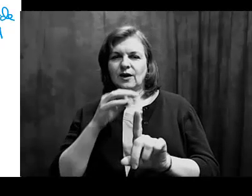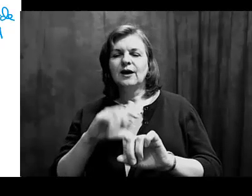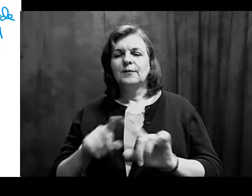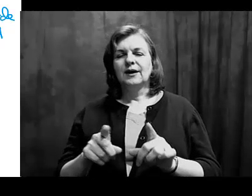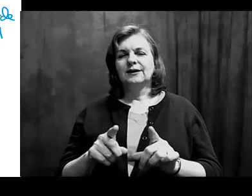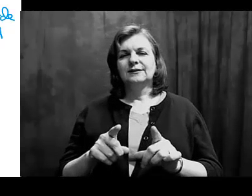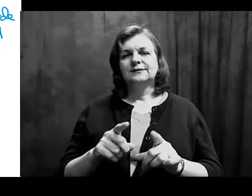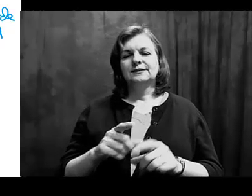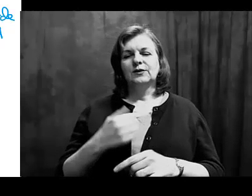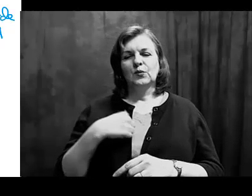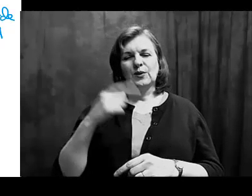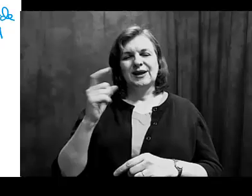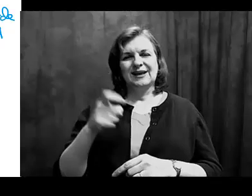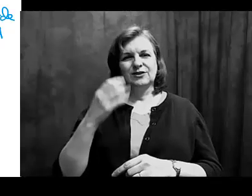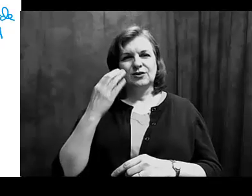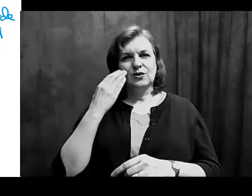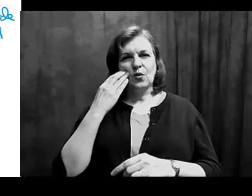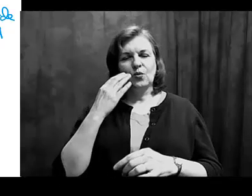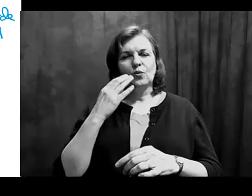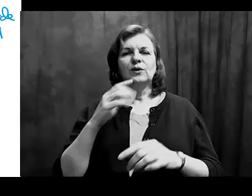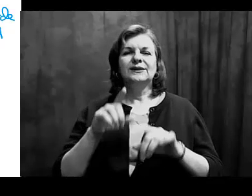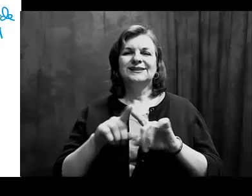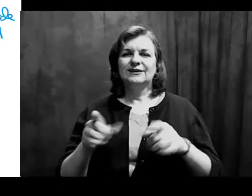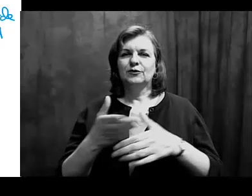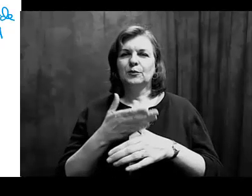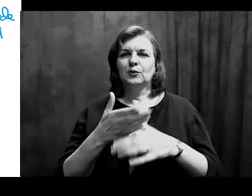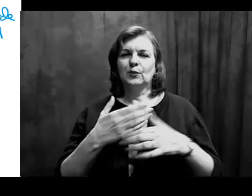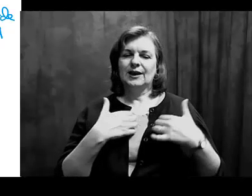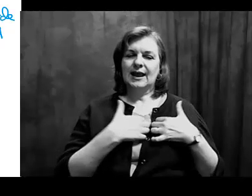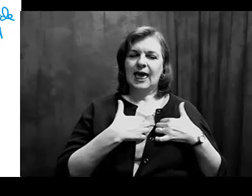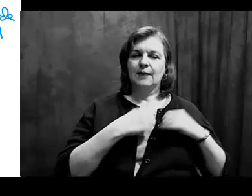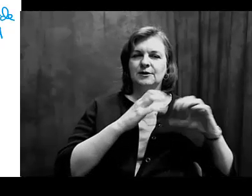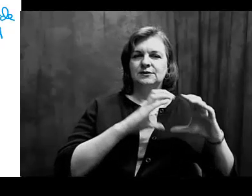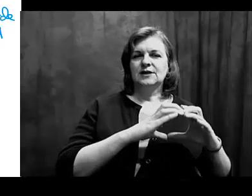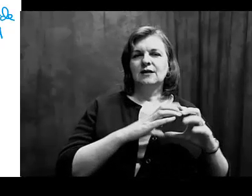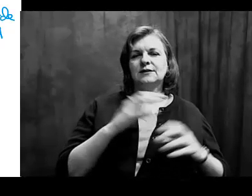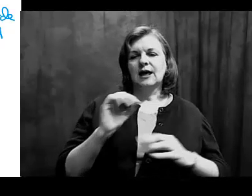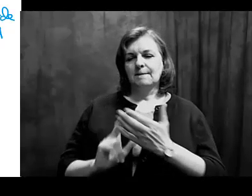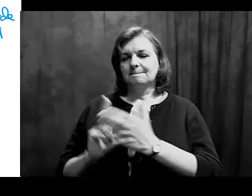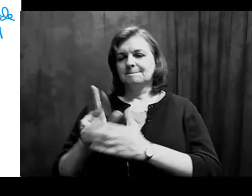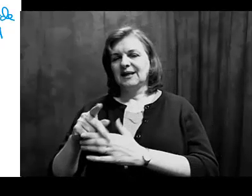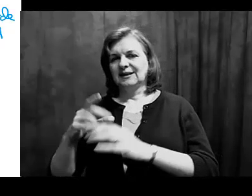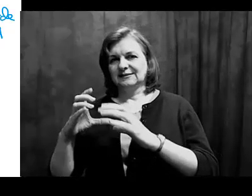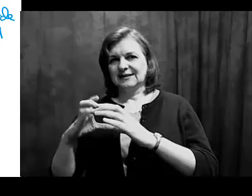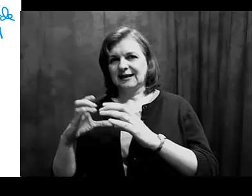solute is relatively low inside relatively high outside